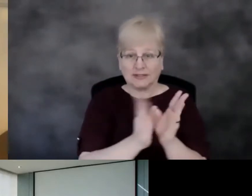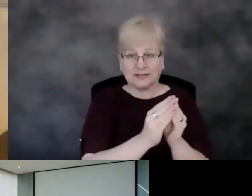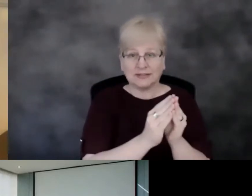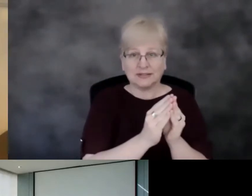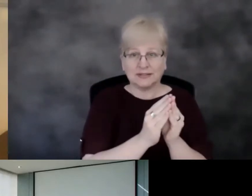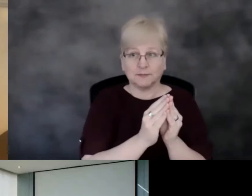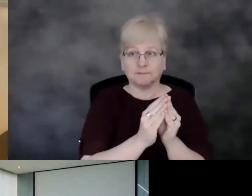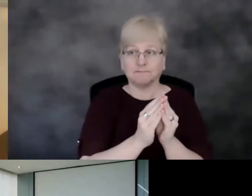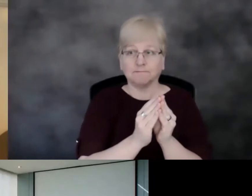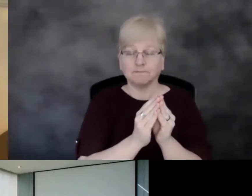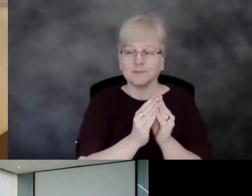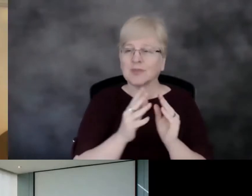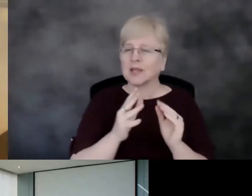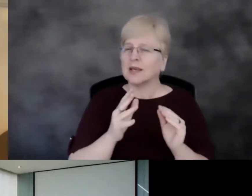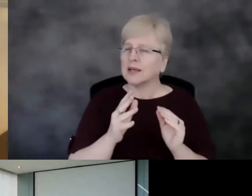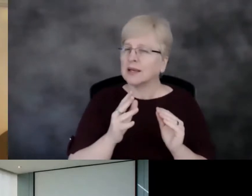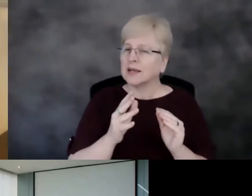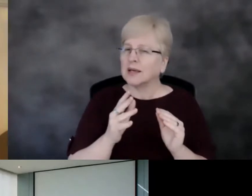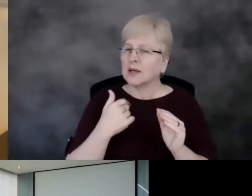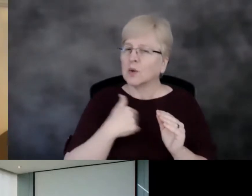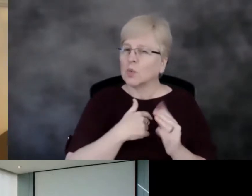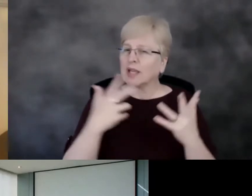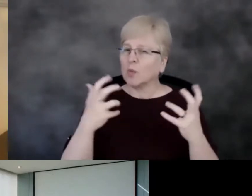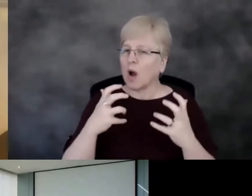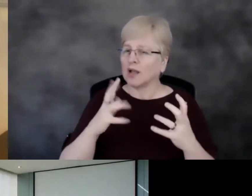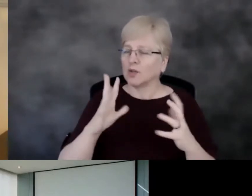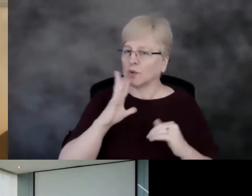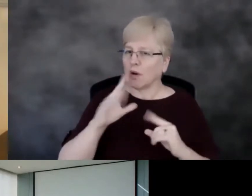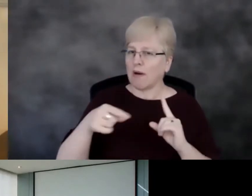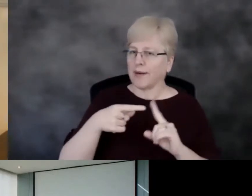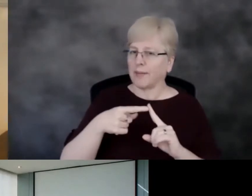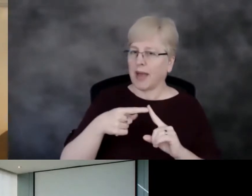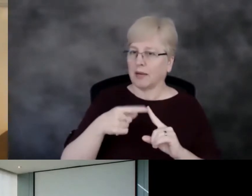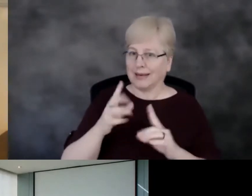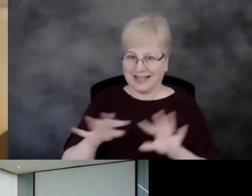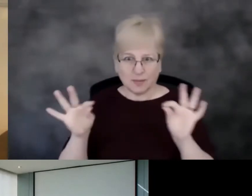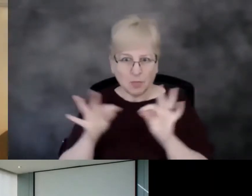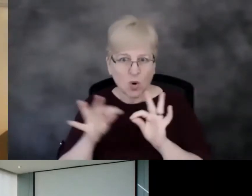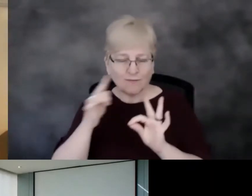it is important for the interactive presentation gallery and interactive